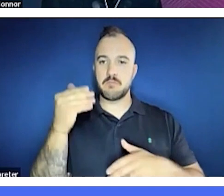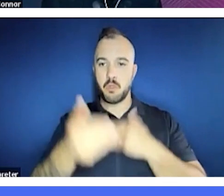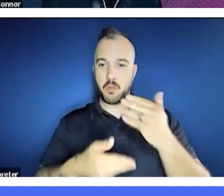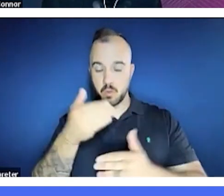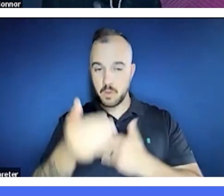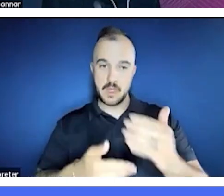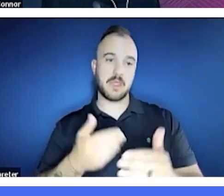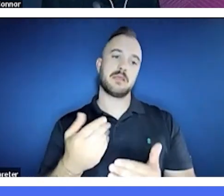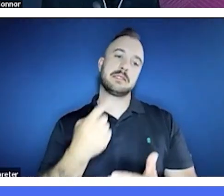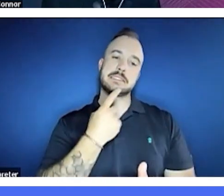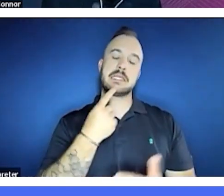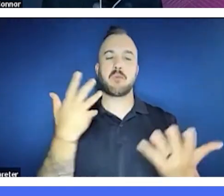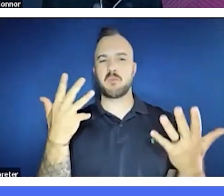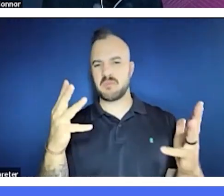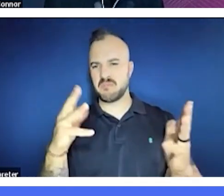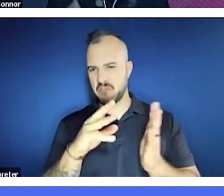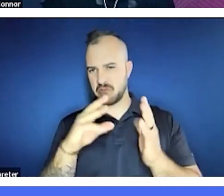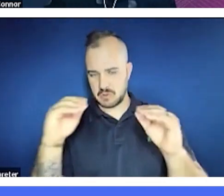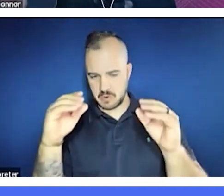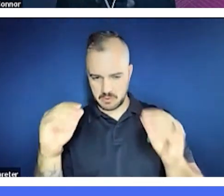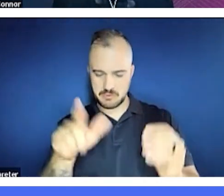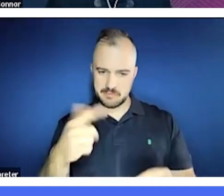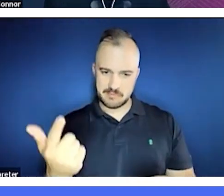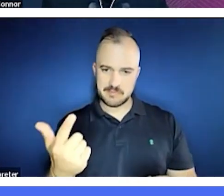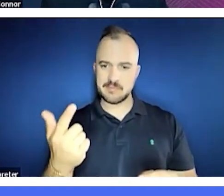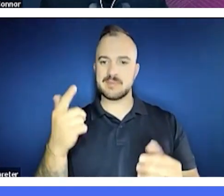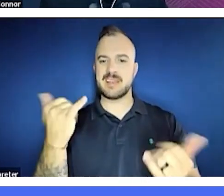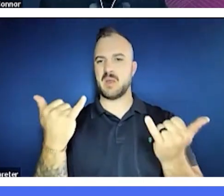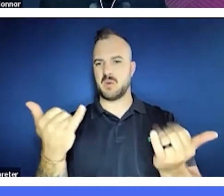than say, we've taught you about alternative text, now go write some dear learner.